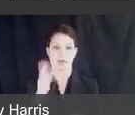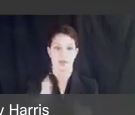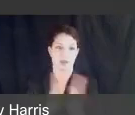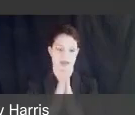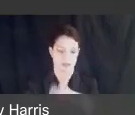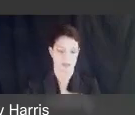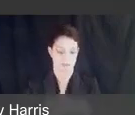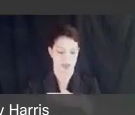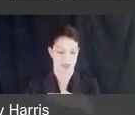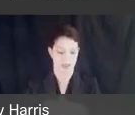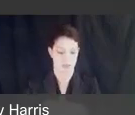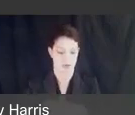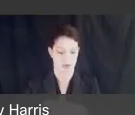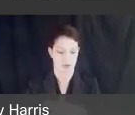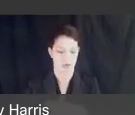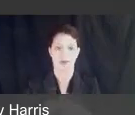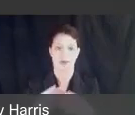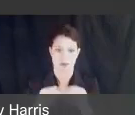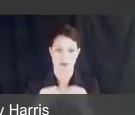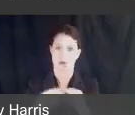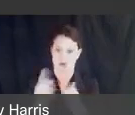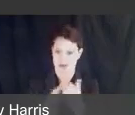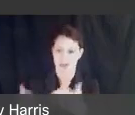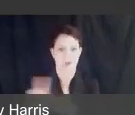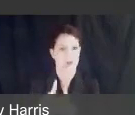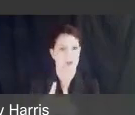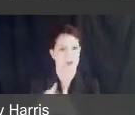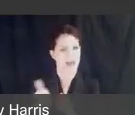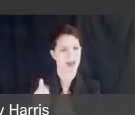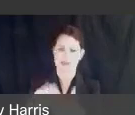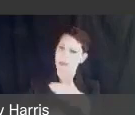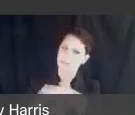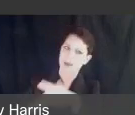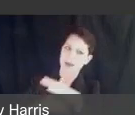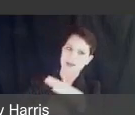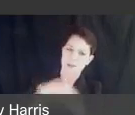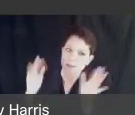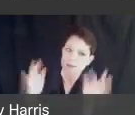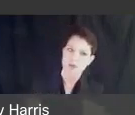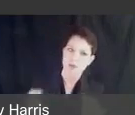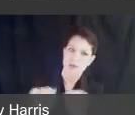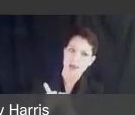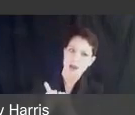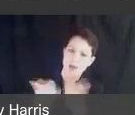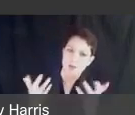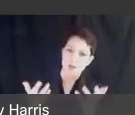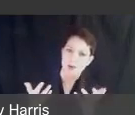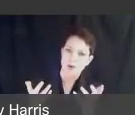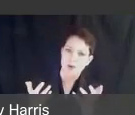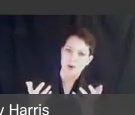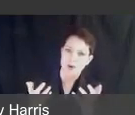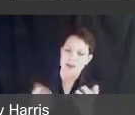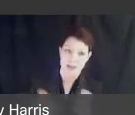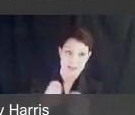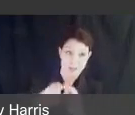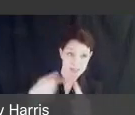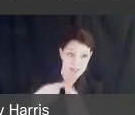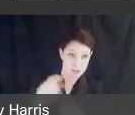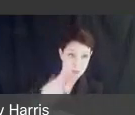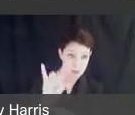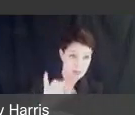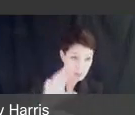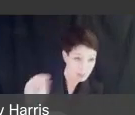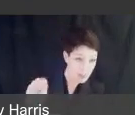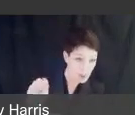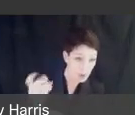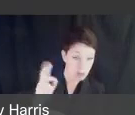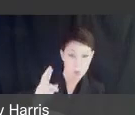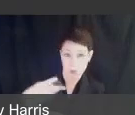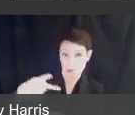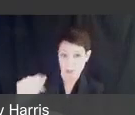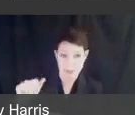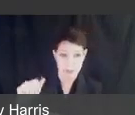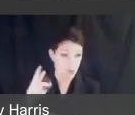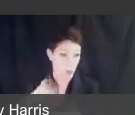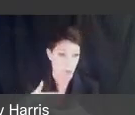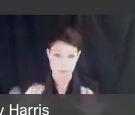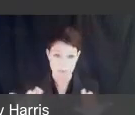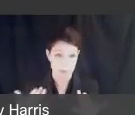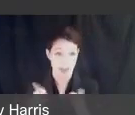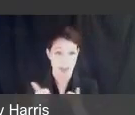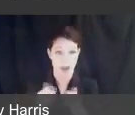doses next week. How is that maximum determined and is that specific to Montgomery County or how is that the maximum?